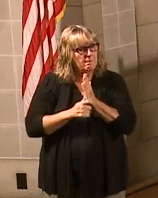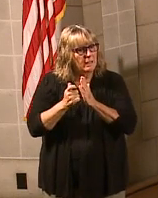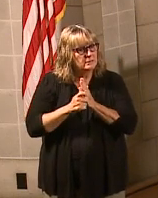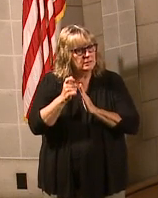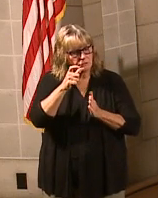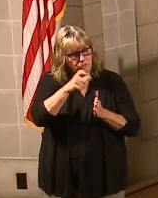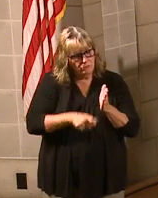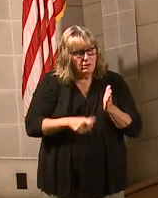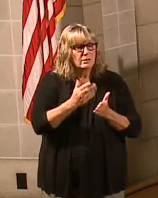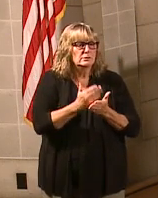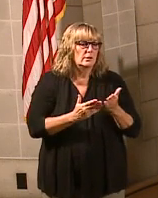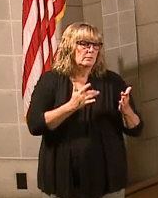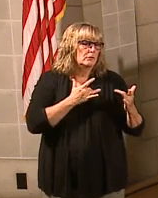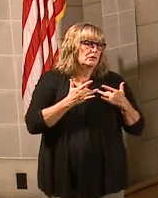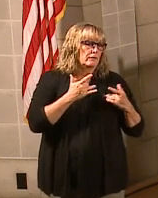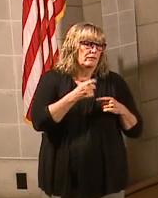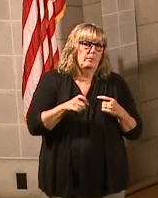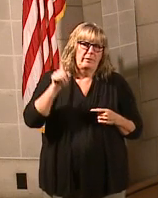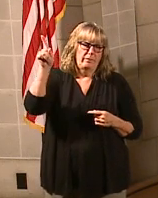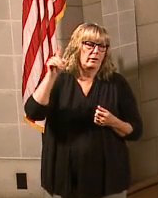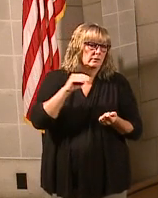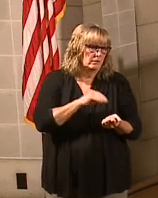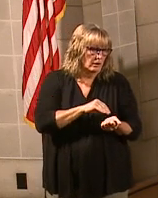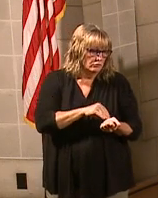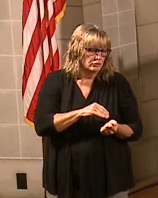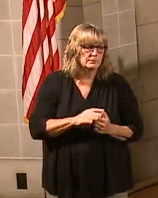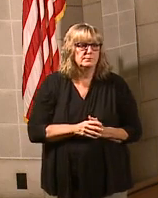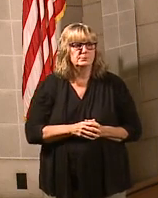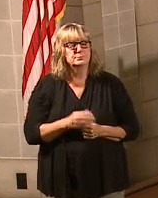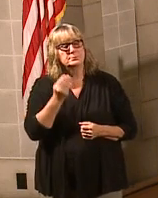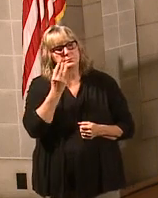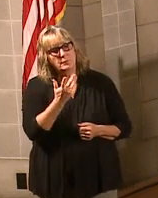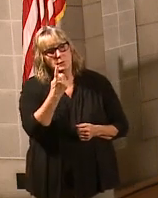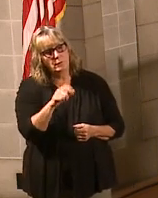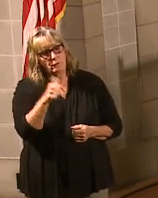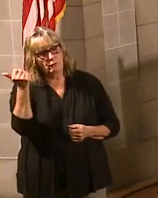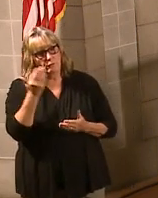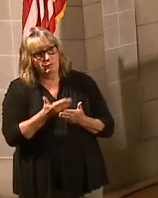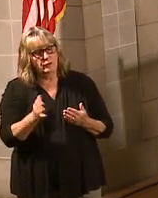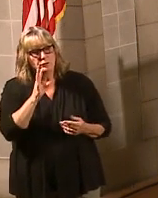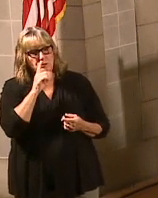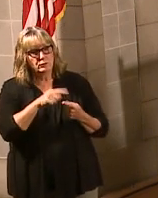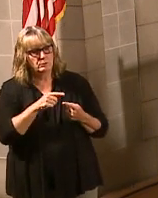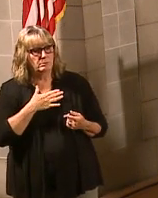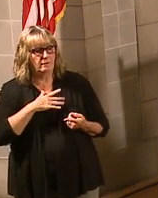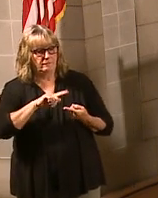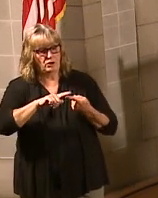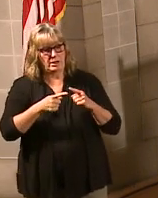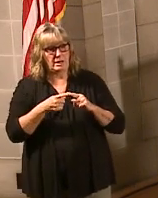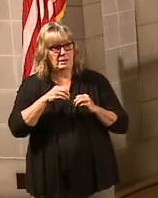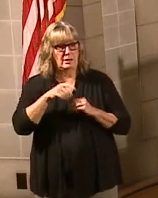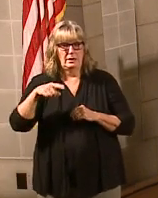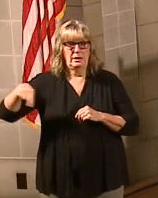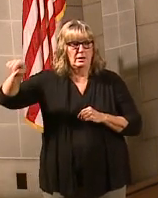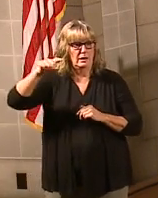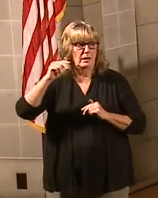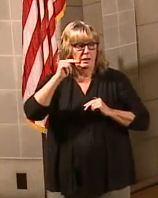BUT ONE OF THE THINGS THAT'S OUT THERE AND YOU CAN READ IN THE NEW YORK MAGAZINE ARTICLE ABOUT